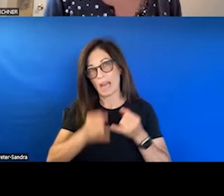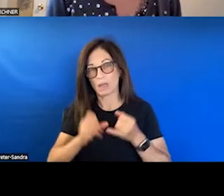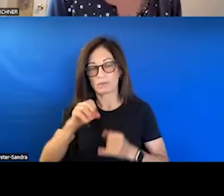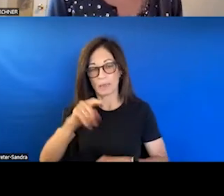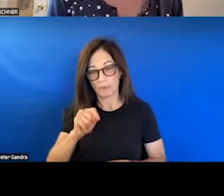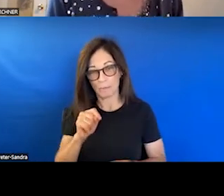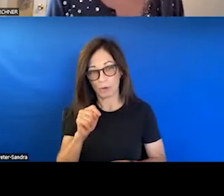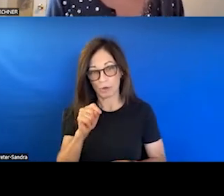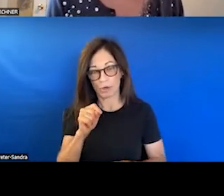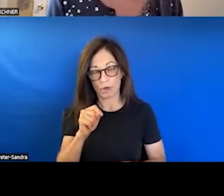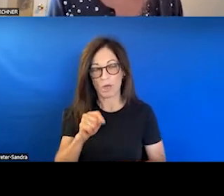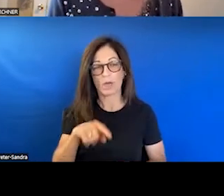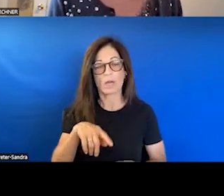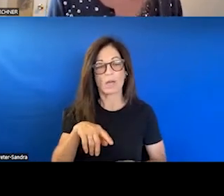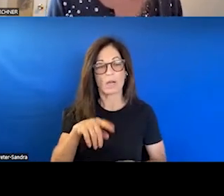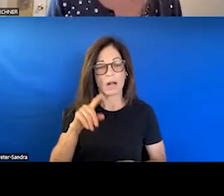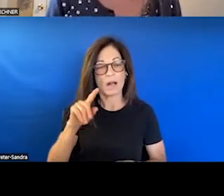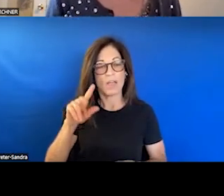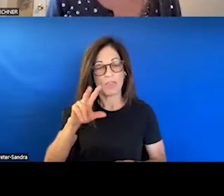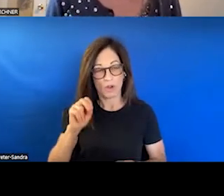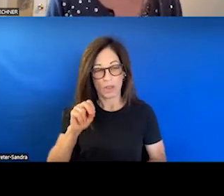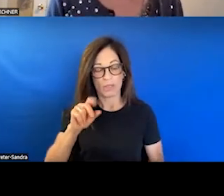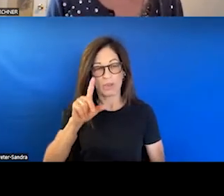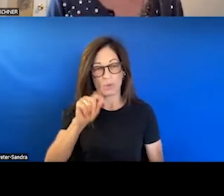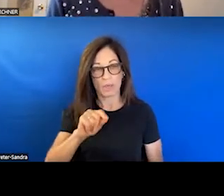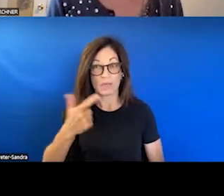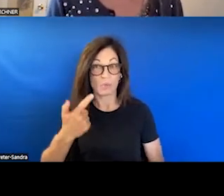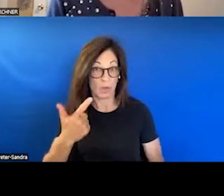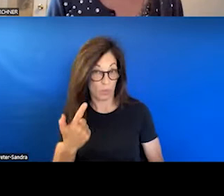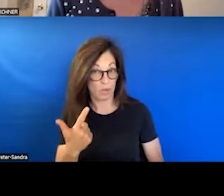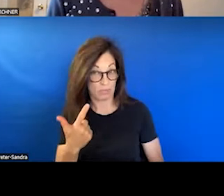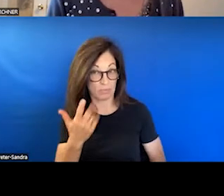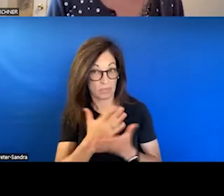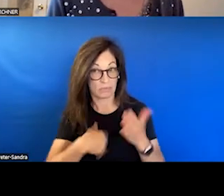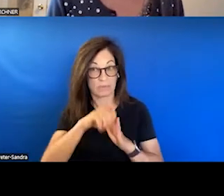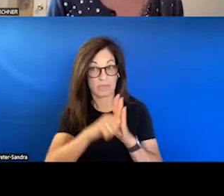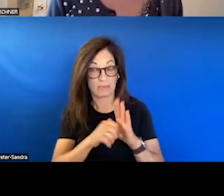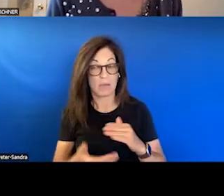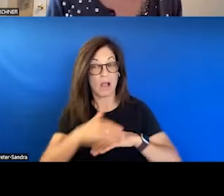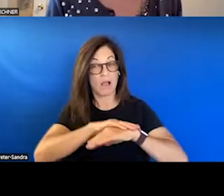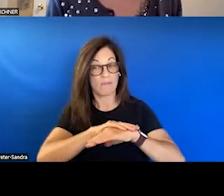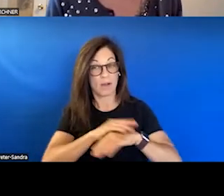2021. THERE ARE STATE THAT HAVE BEEN COVERING, MOBILE CRISIS SERVICES. WHAT WE ARE SAYING